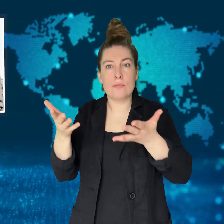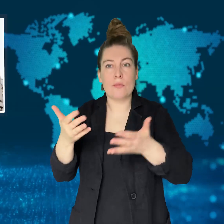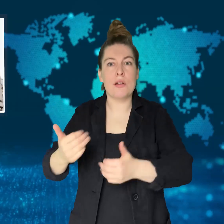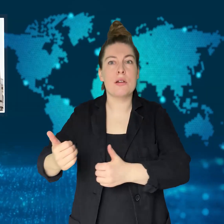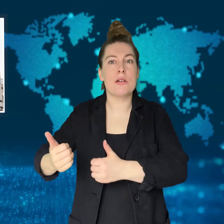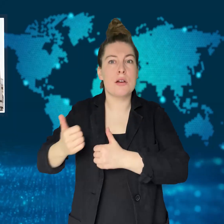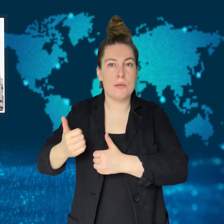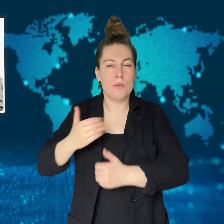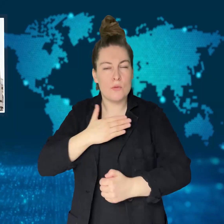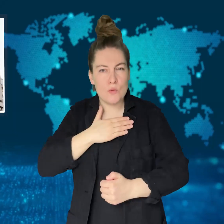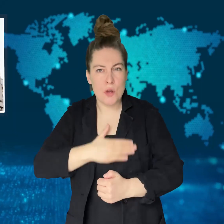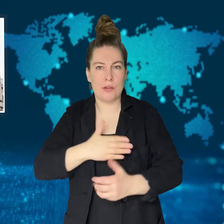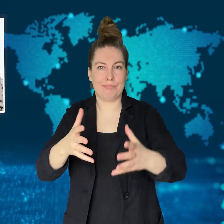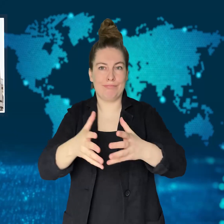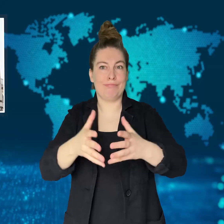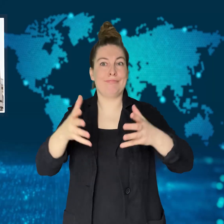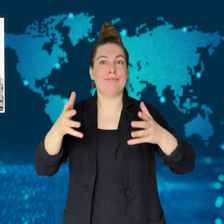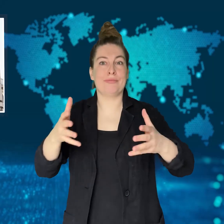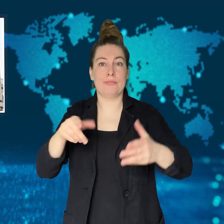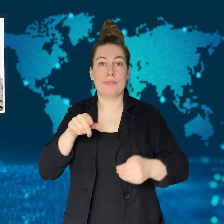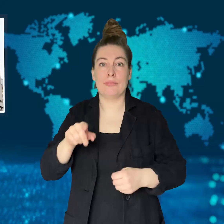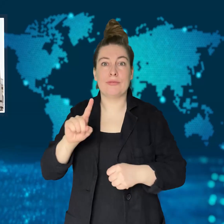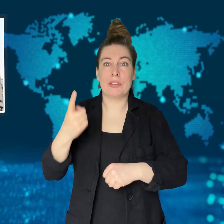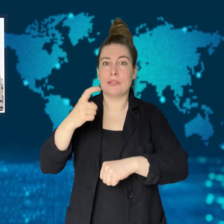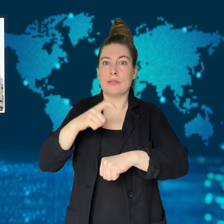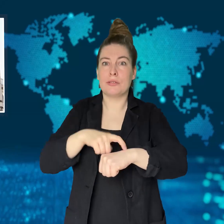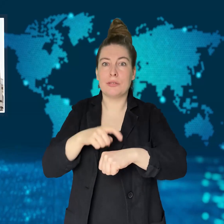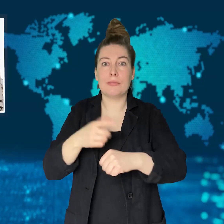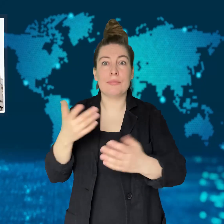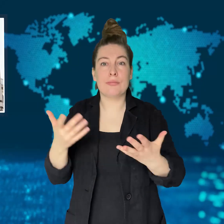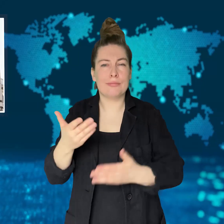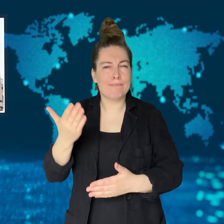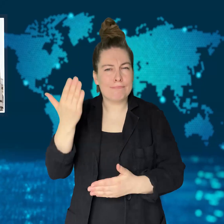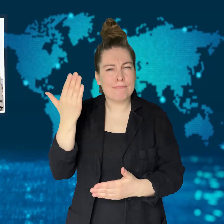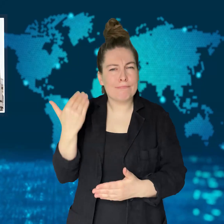calling it a move to "supercharge" the military.